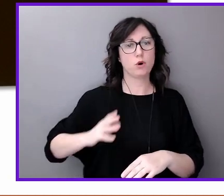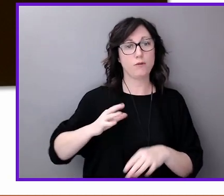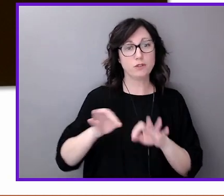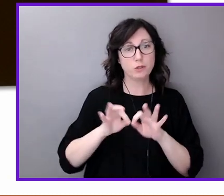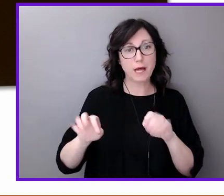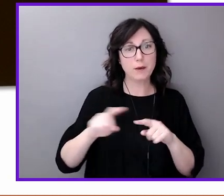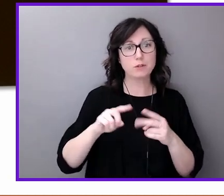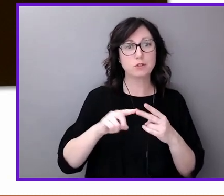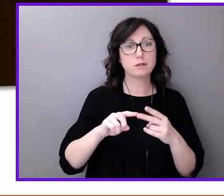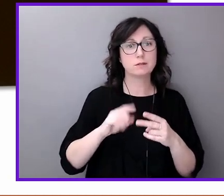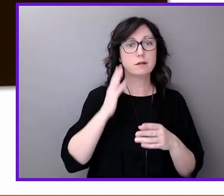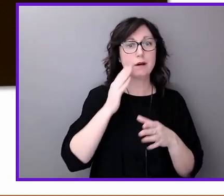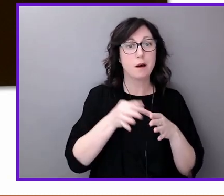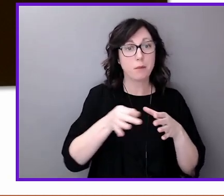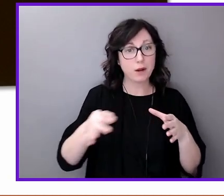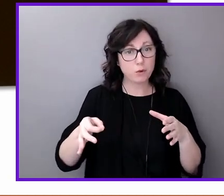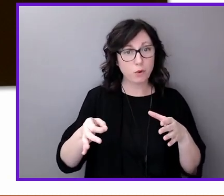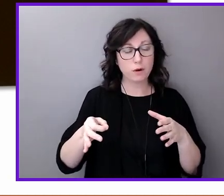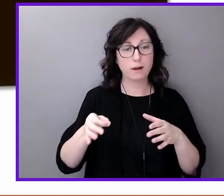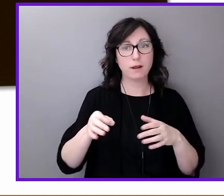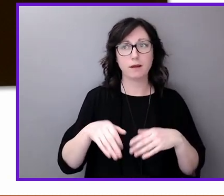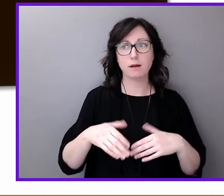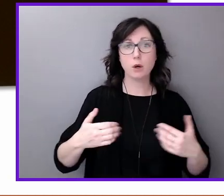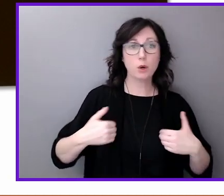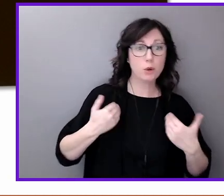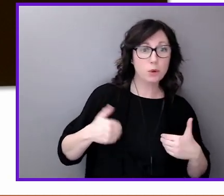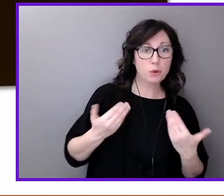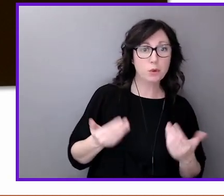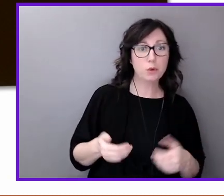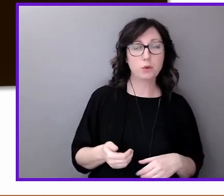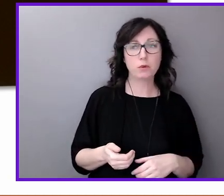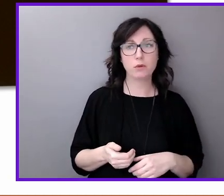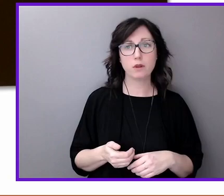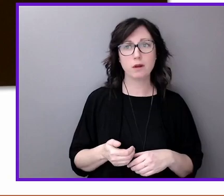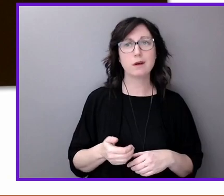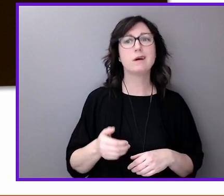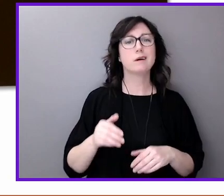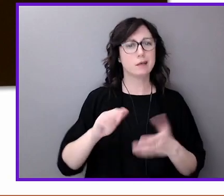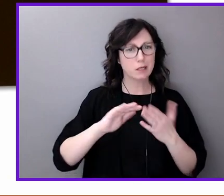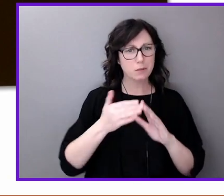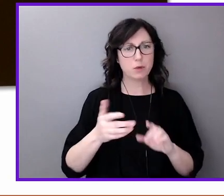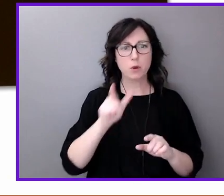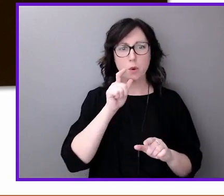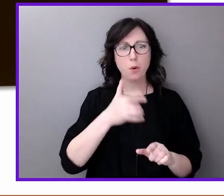situations, youth, or historically marginalized people like members